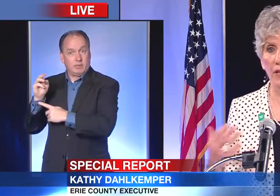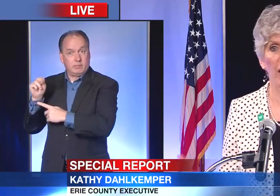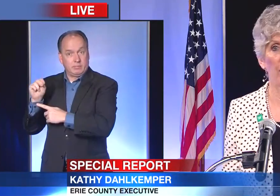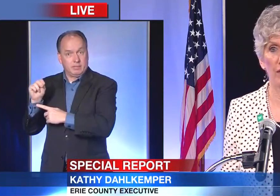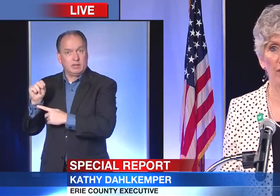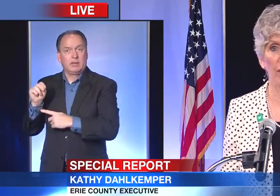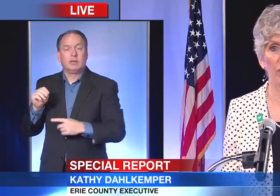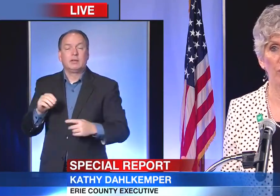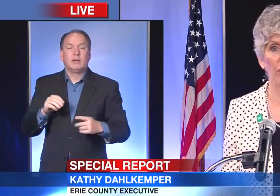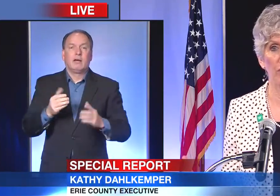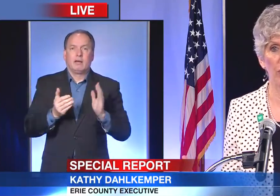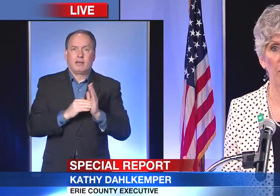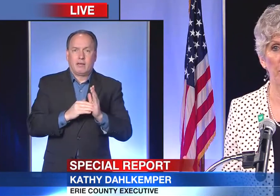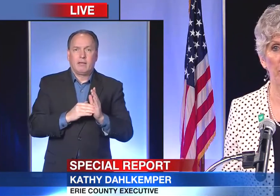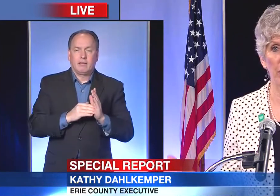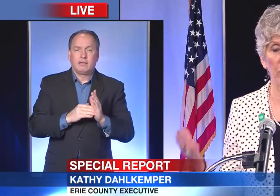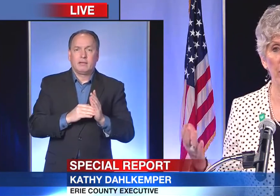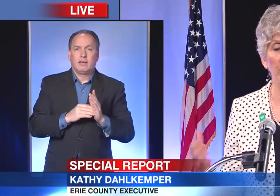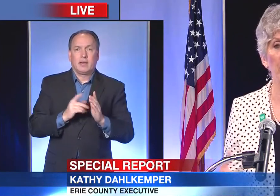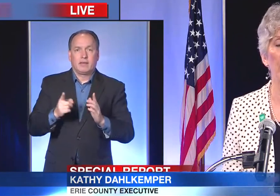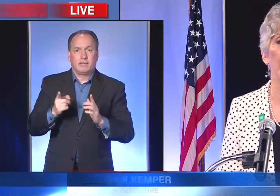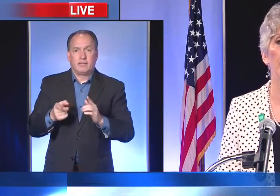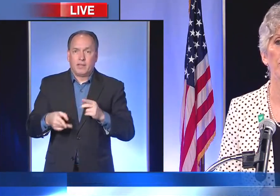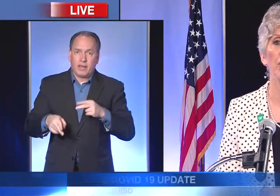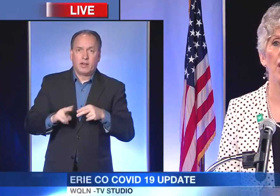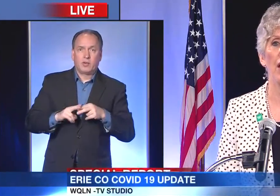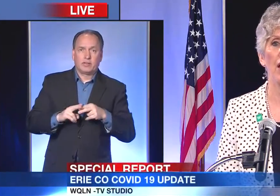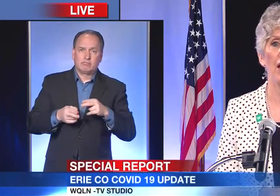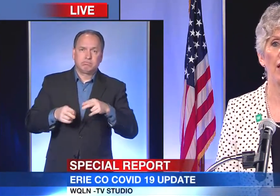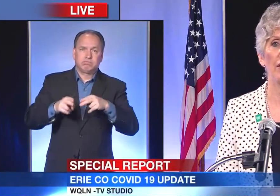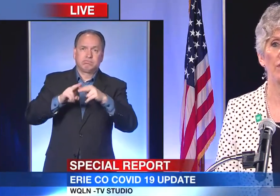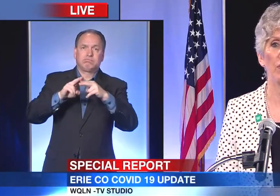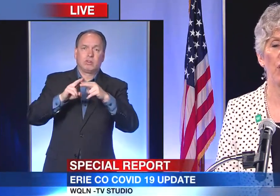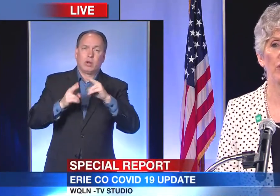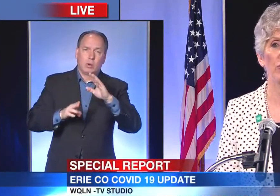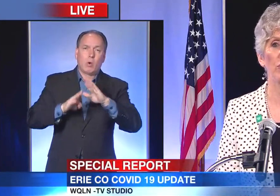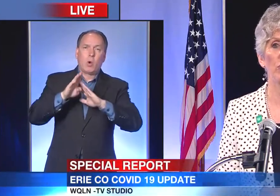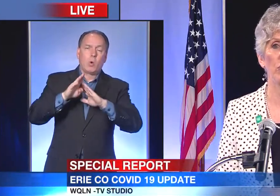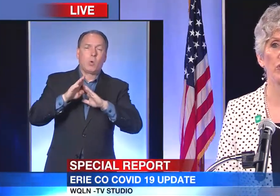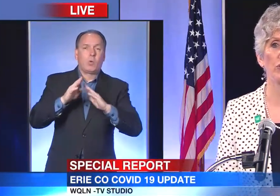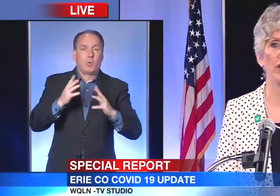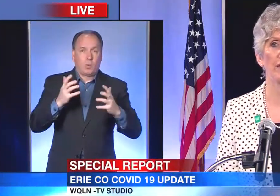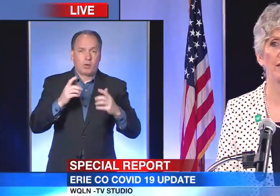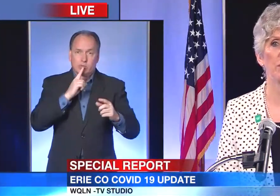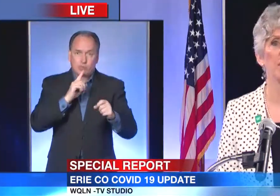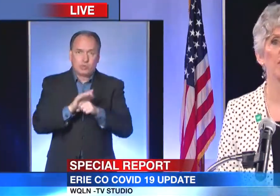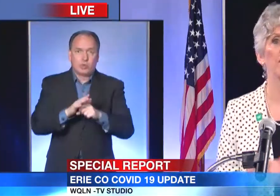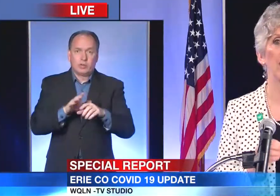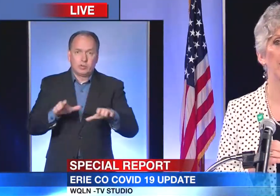TODAY FOR PEOPLE WHO HAVE SYMPTOMS IN ERIE COUNTY, AGAIN, IF THOSE PEOPLE INCREASE IN